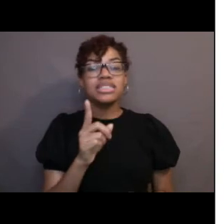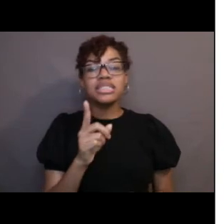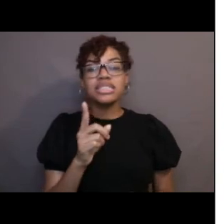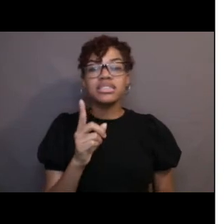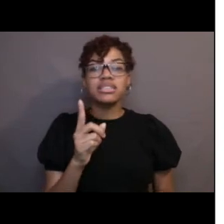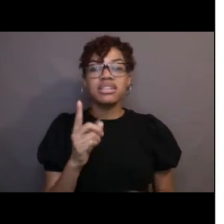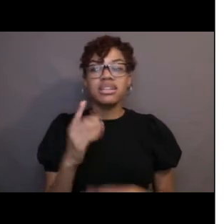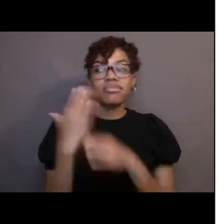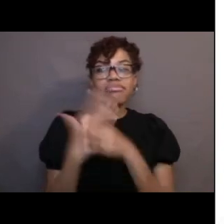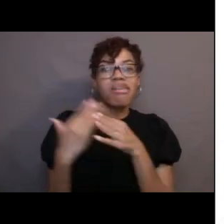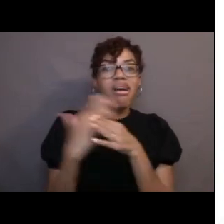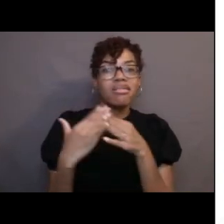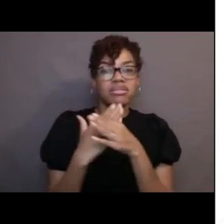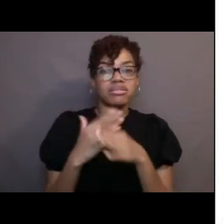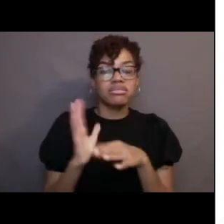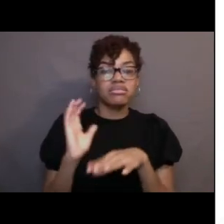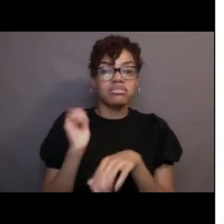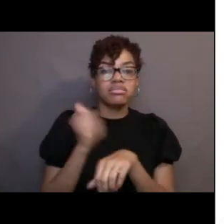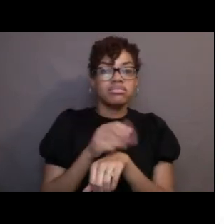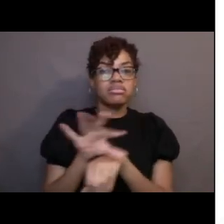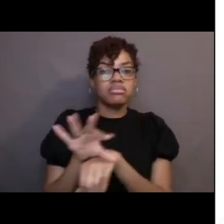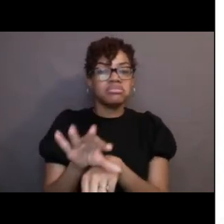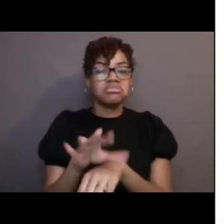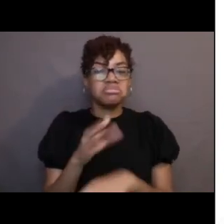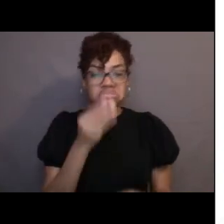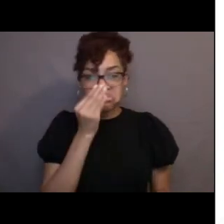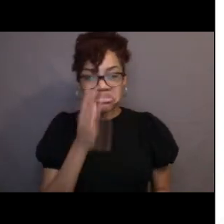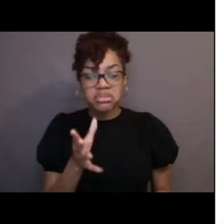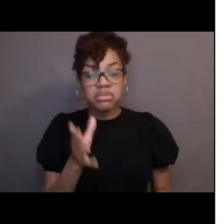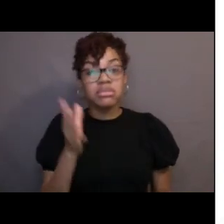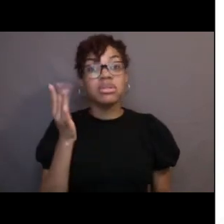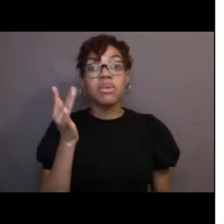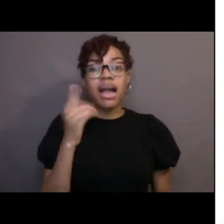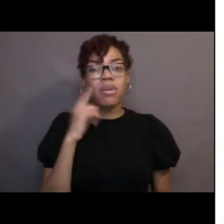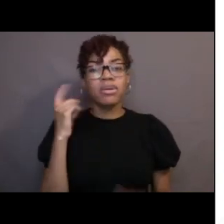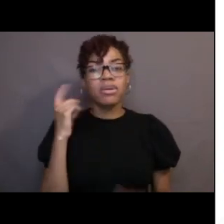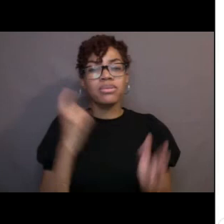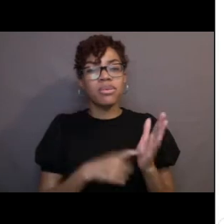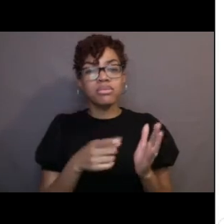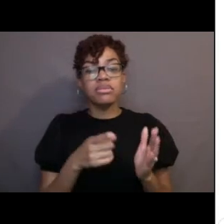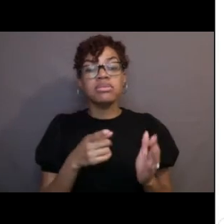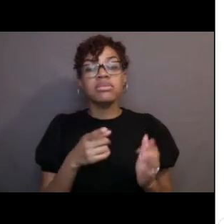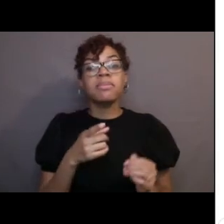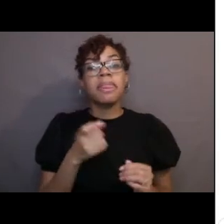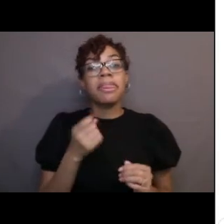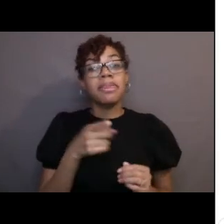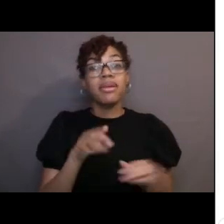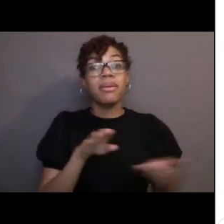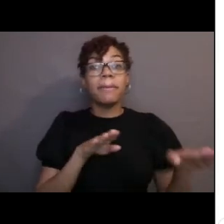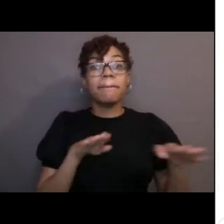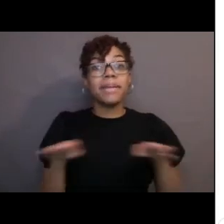And the reason we think that's true is because their behavior is consistent with what we would expect